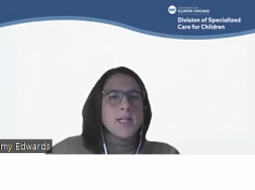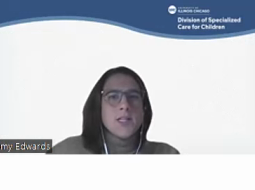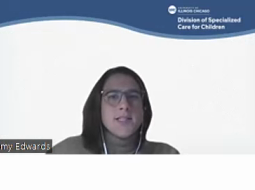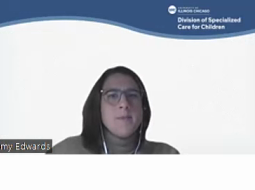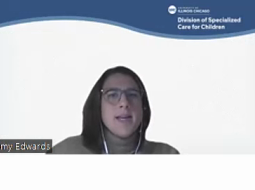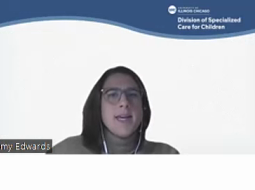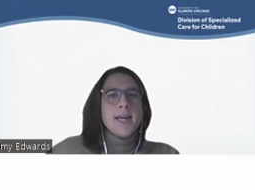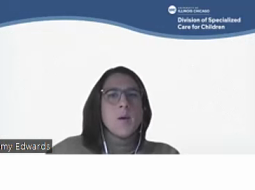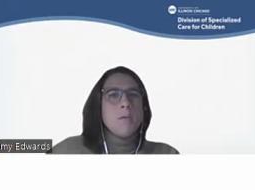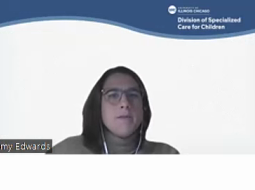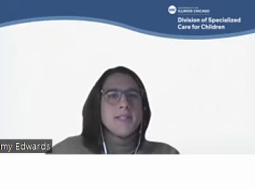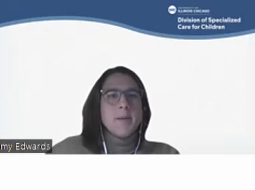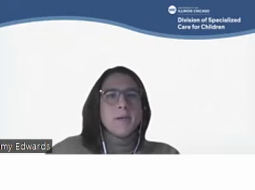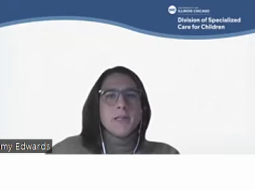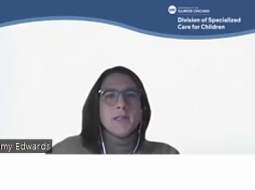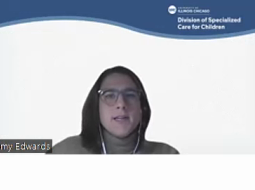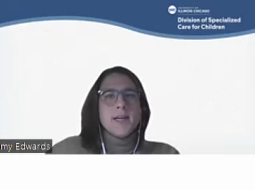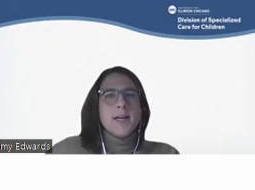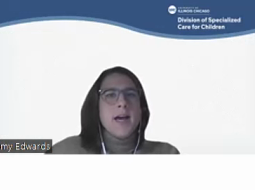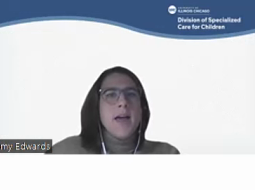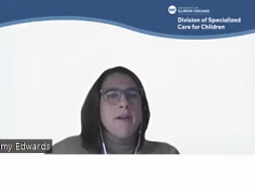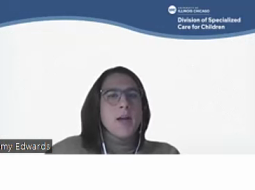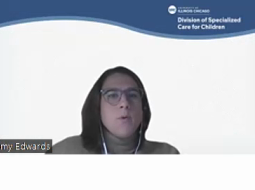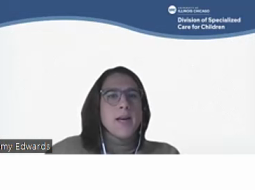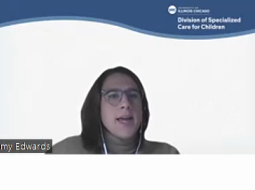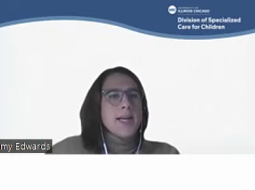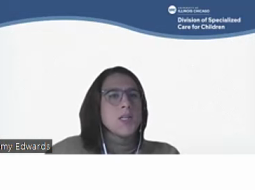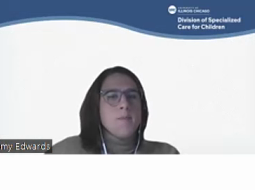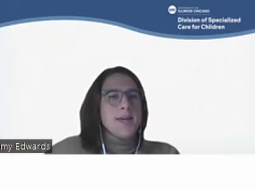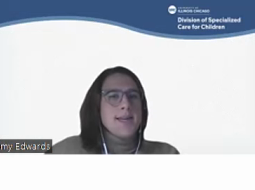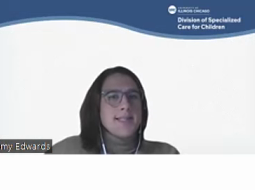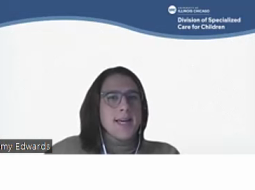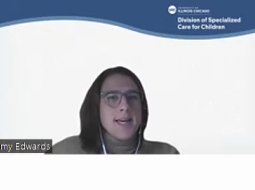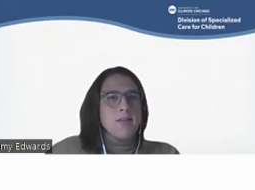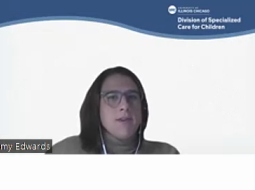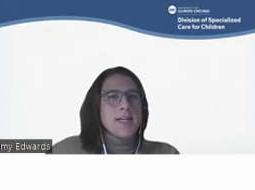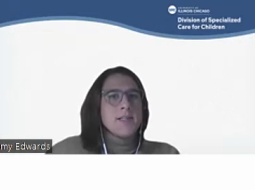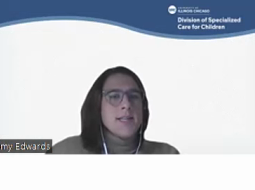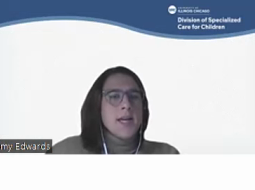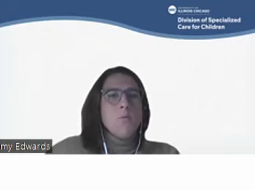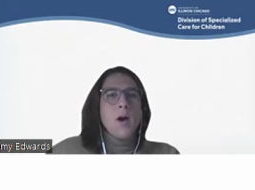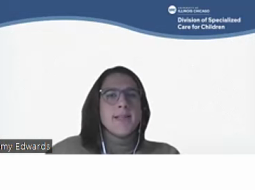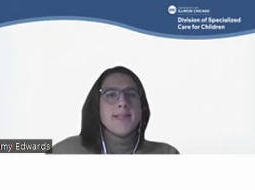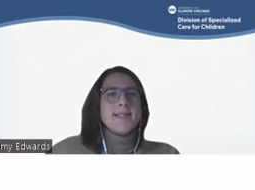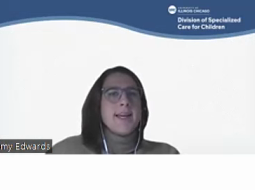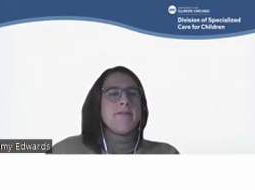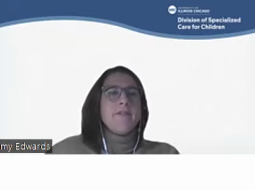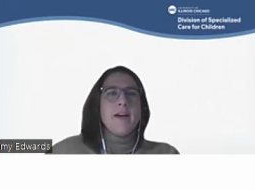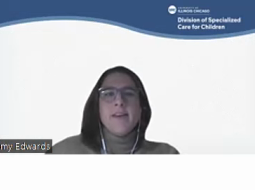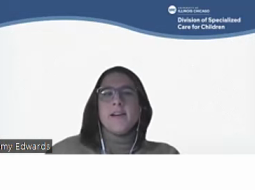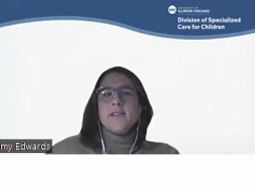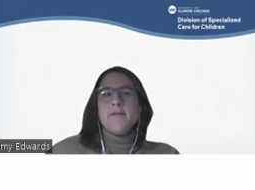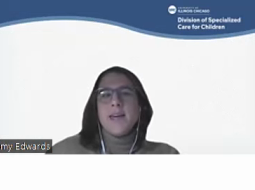age does Medicaid approve diapers I have had one hme state three years and one state five years of